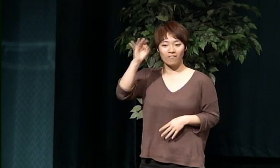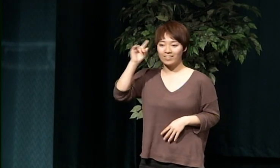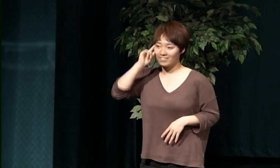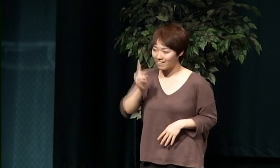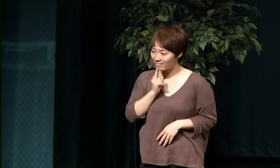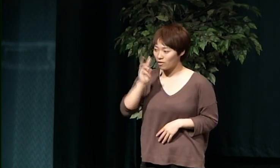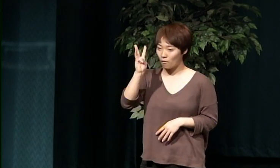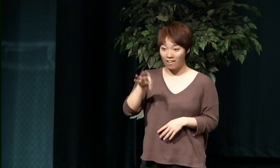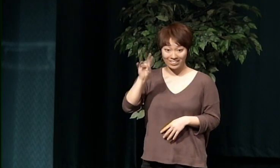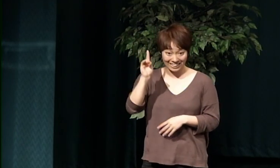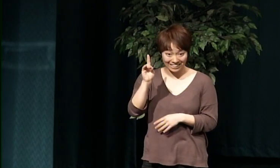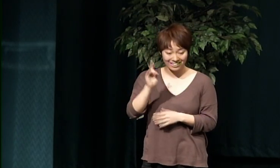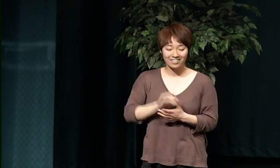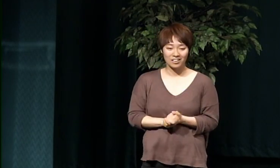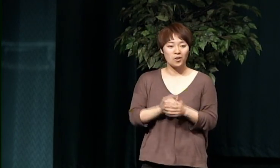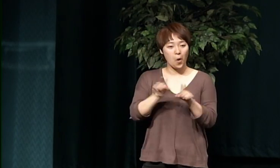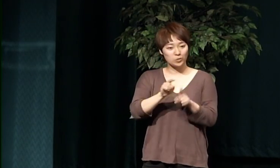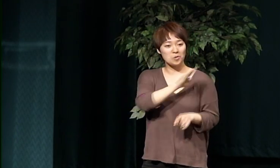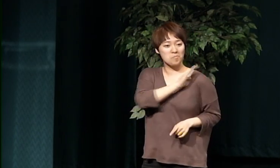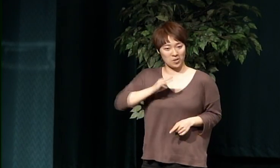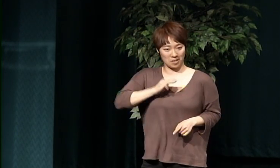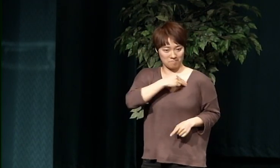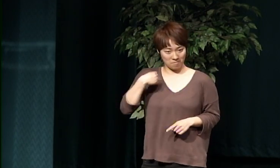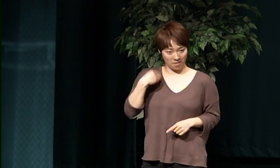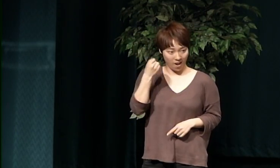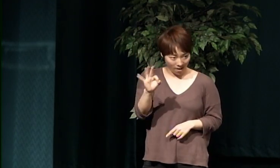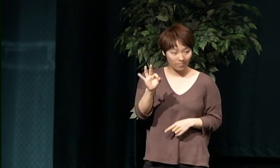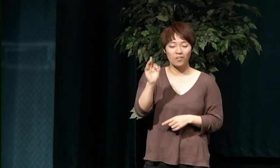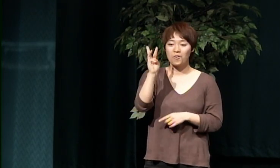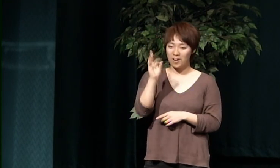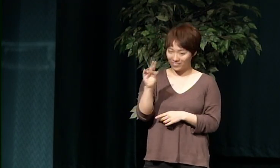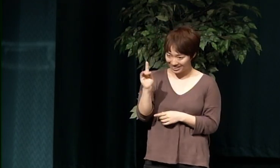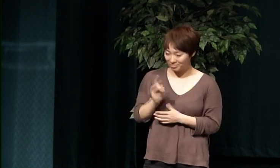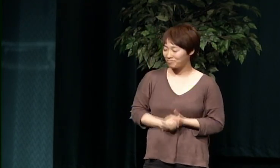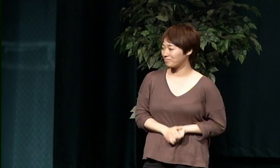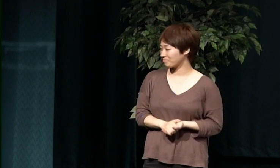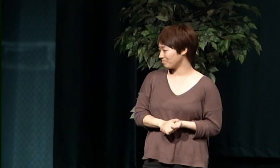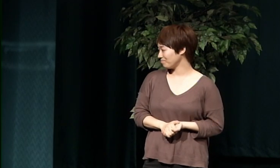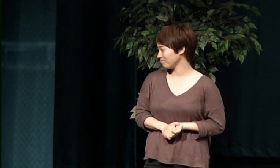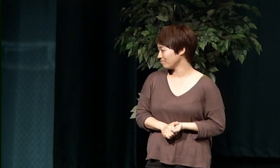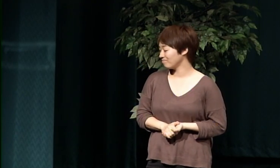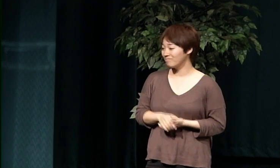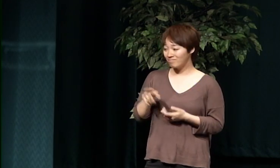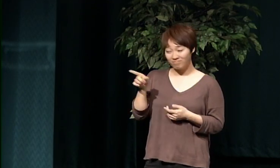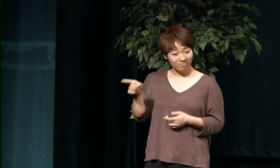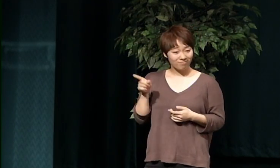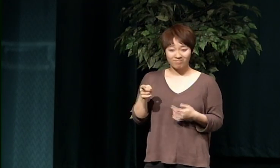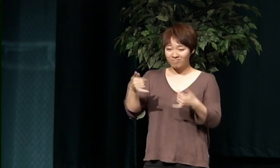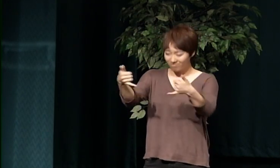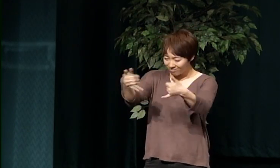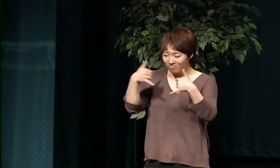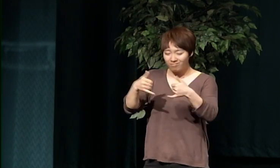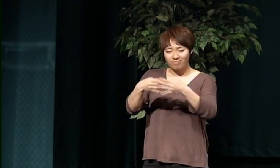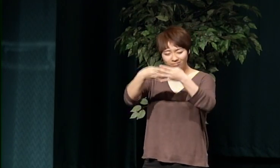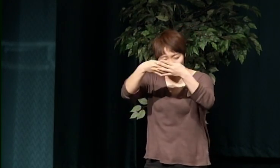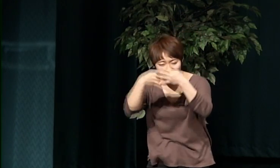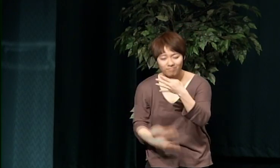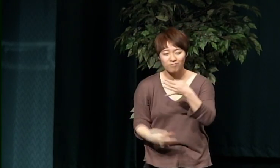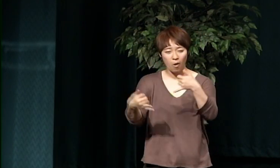for the World Federation of the Deaf. And she is also a board member of the World Federation of the Deaf.